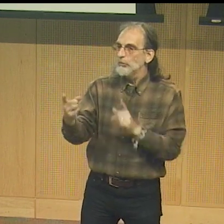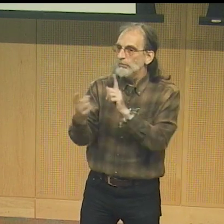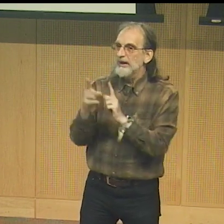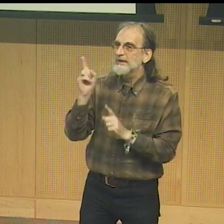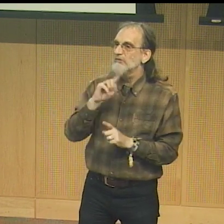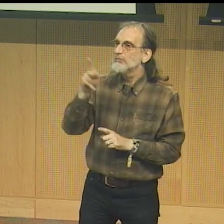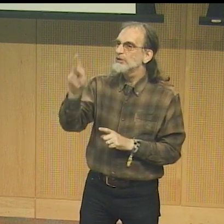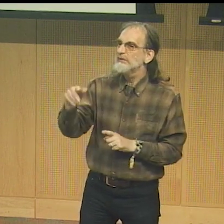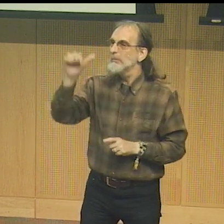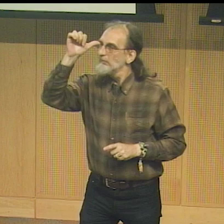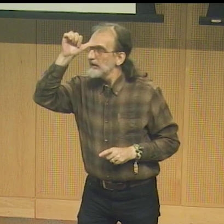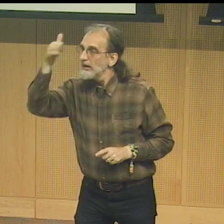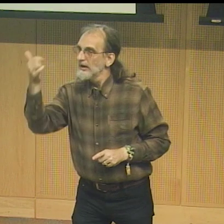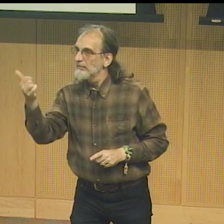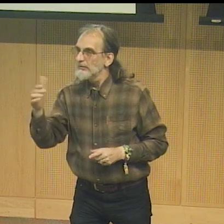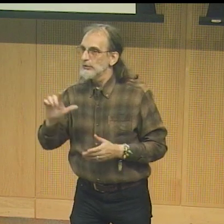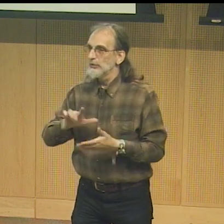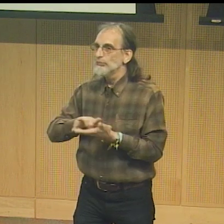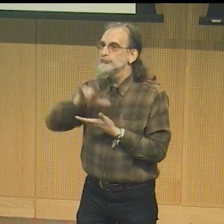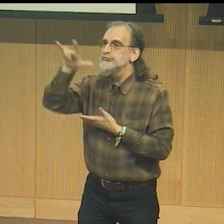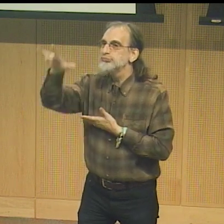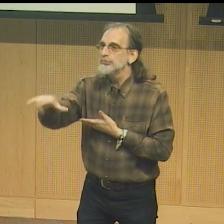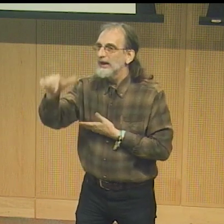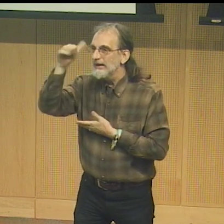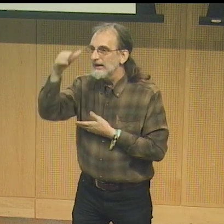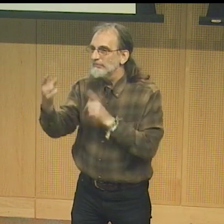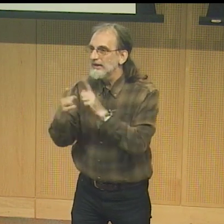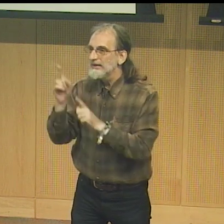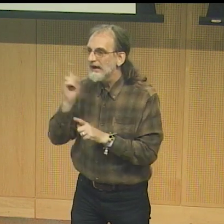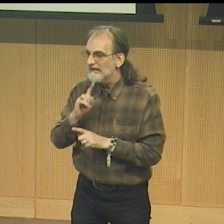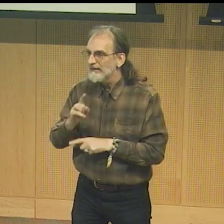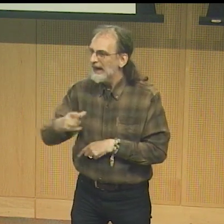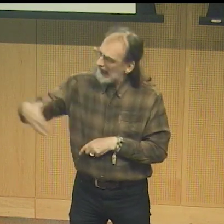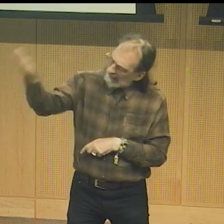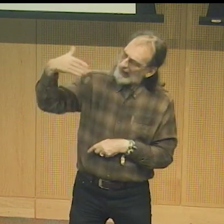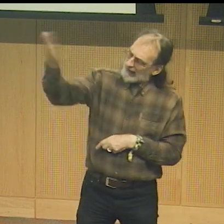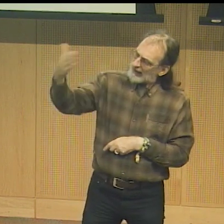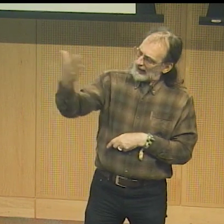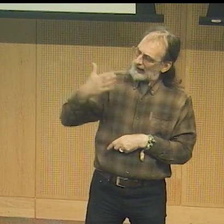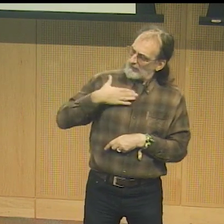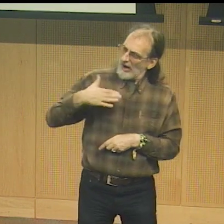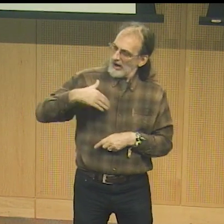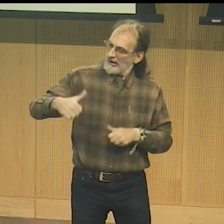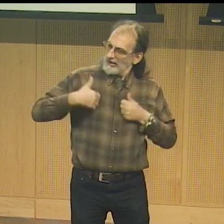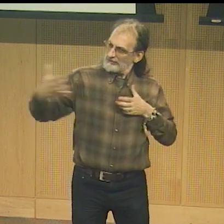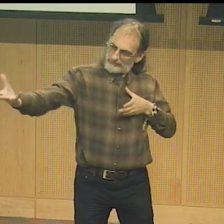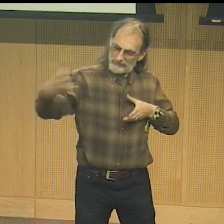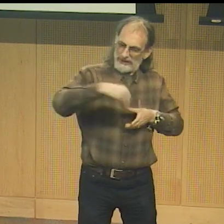You may meet a Deaf person from India, if you travel to that country, and in doing so, they will welcome you into